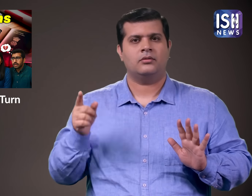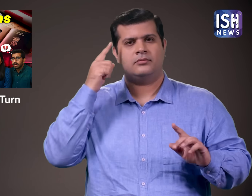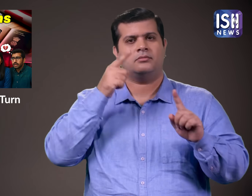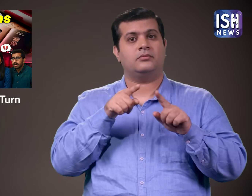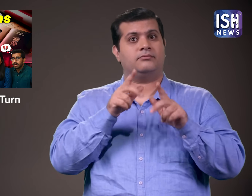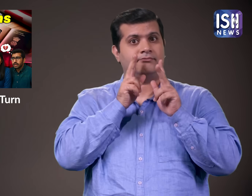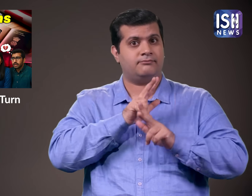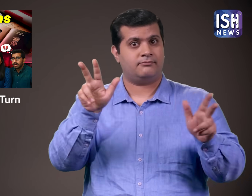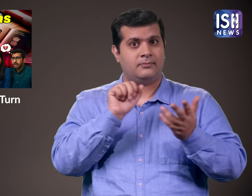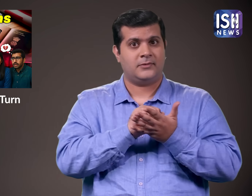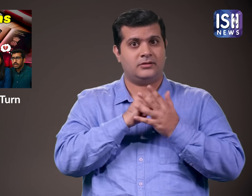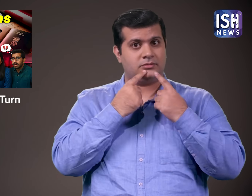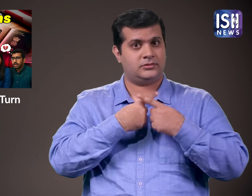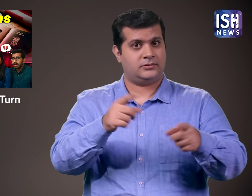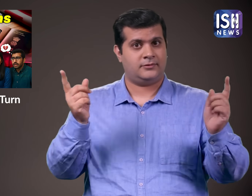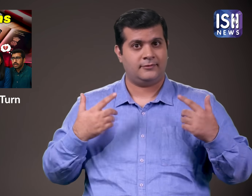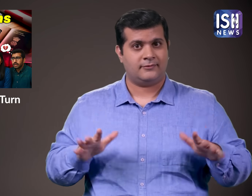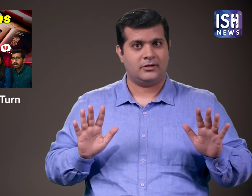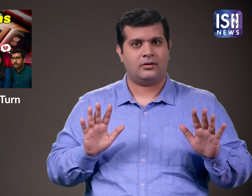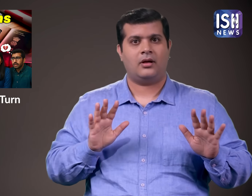This was announced during a press briefing.